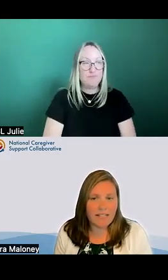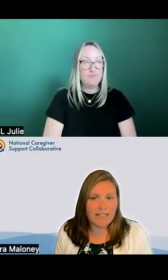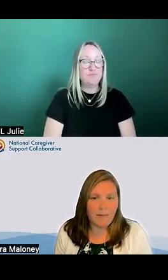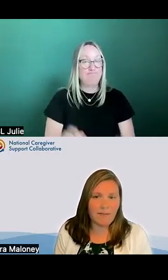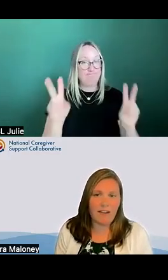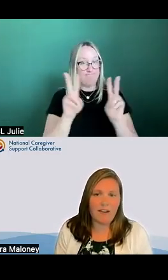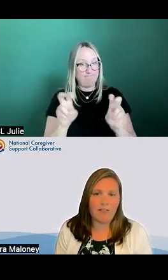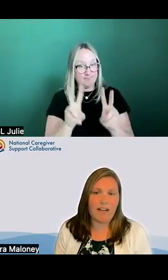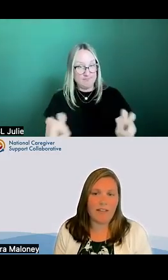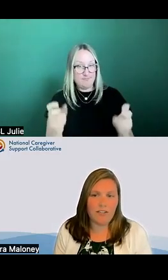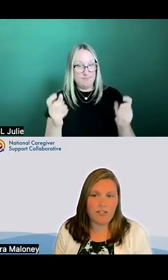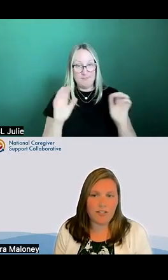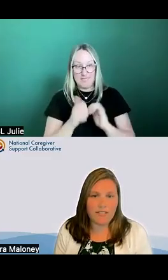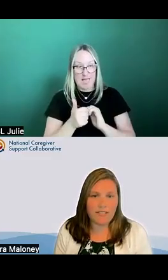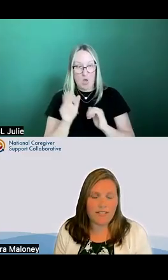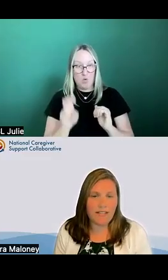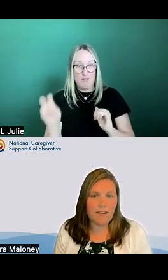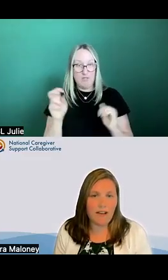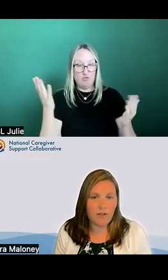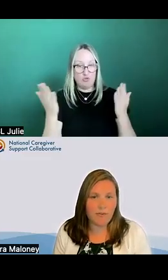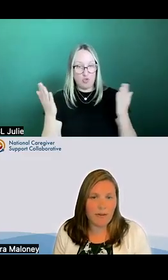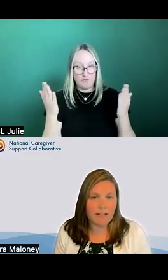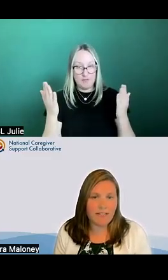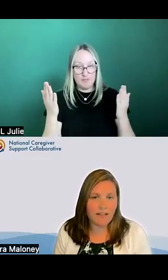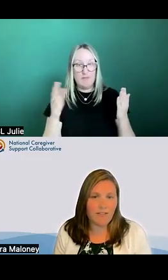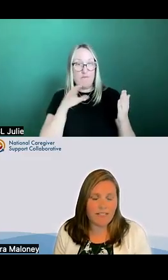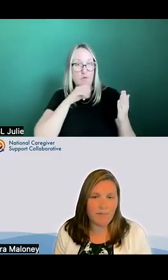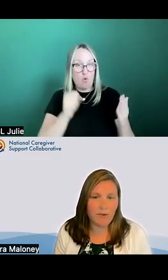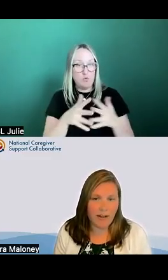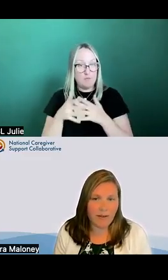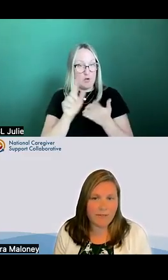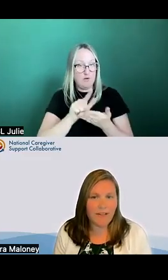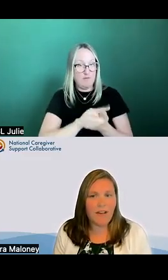landscape of caregiver navigation services in Older Americans Act - funded programs,